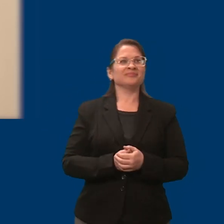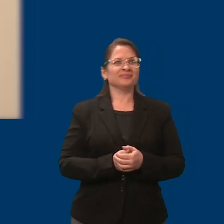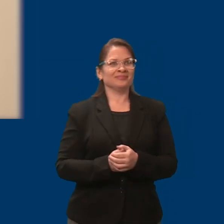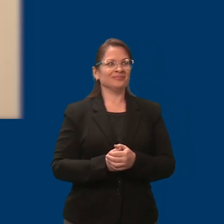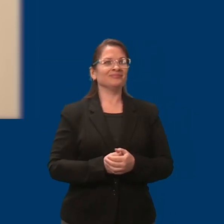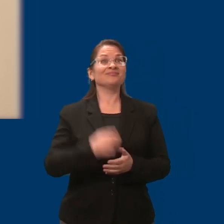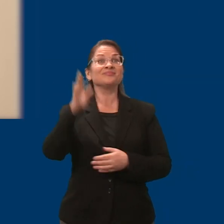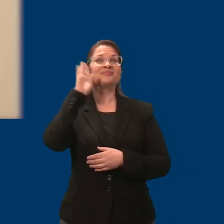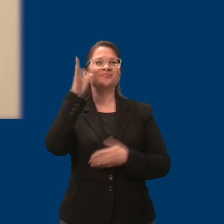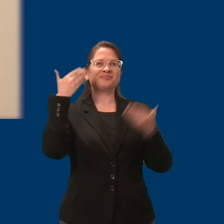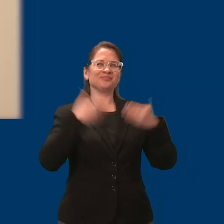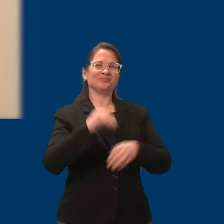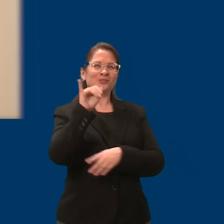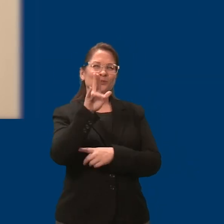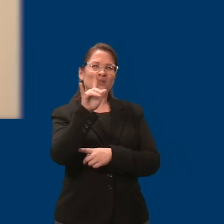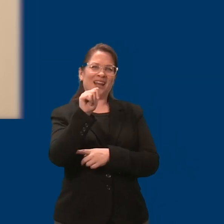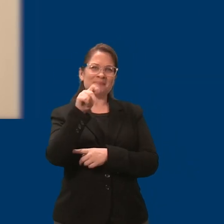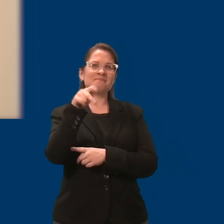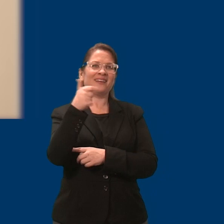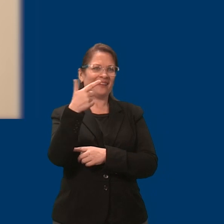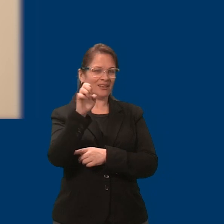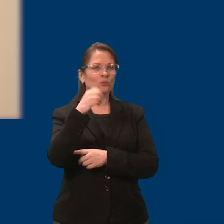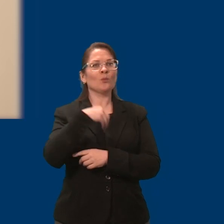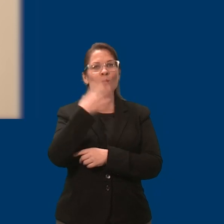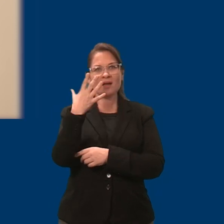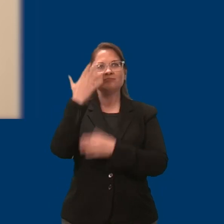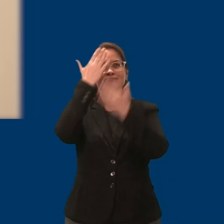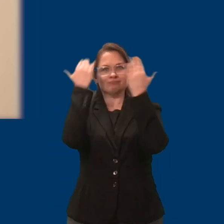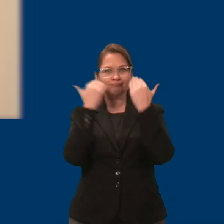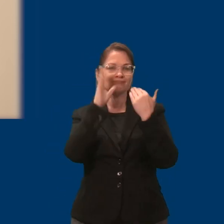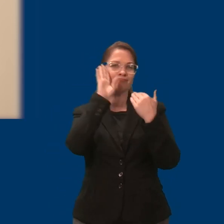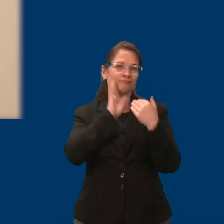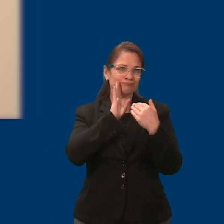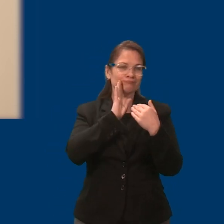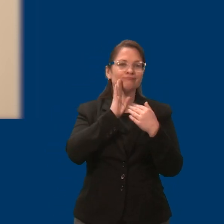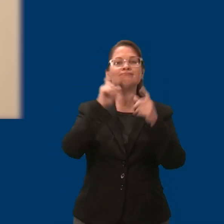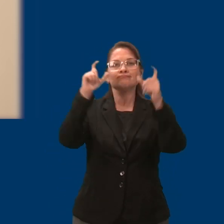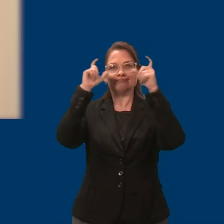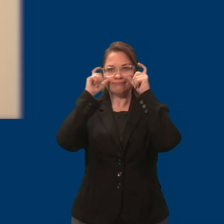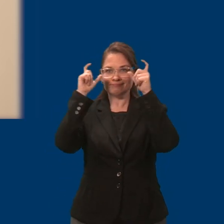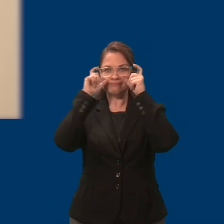I am a white woman with short brown hair. I am wearing glasses, and I'm wearing a beige sweater.